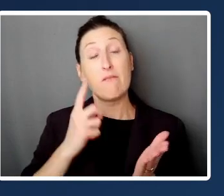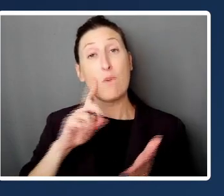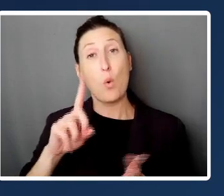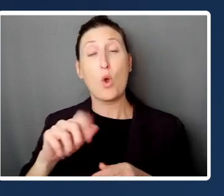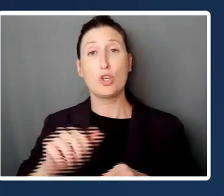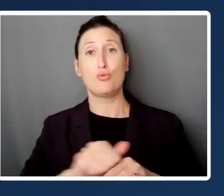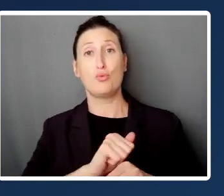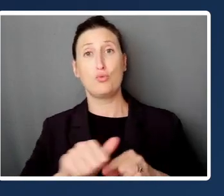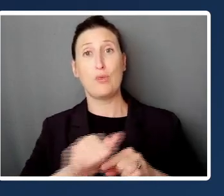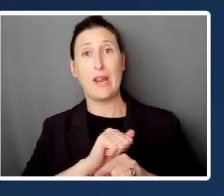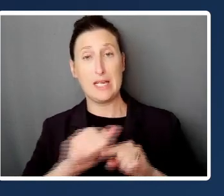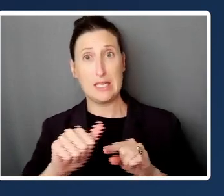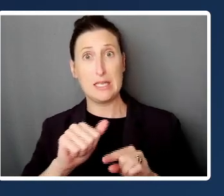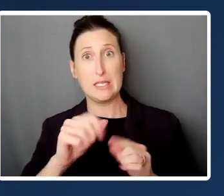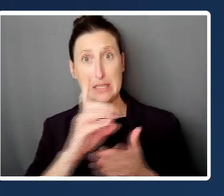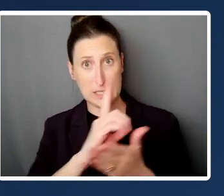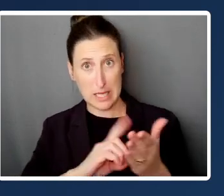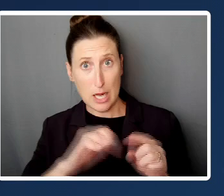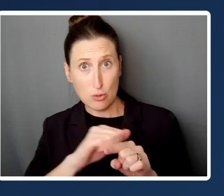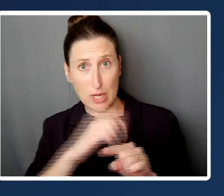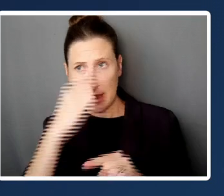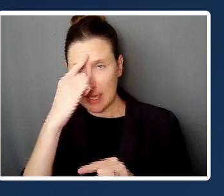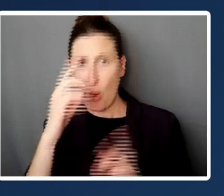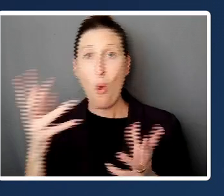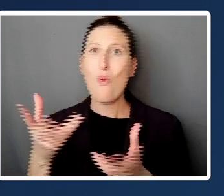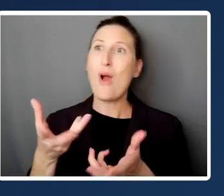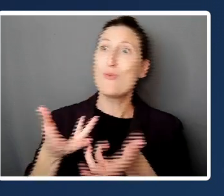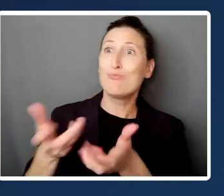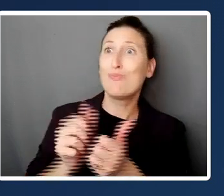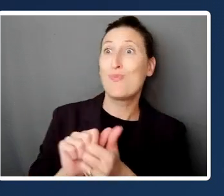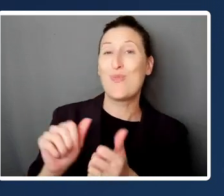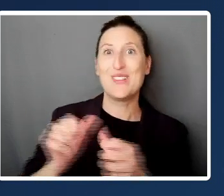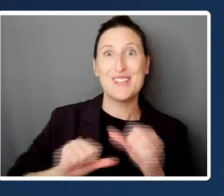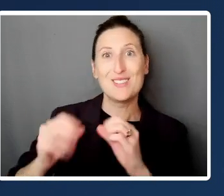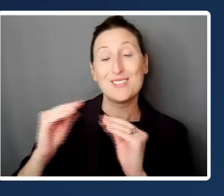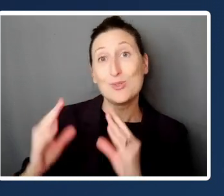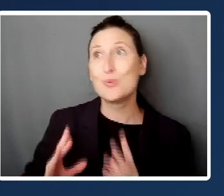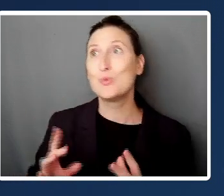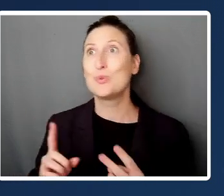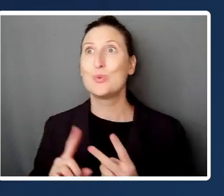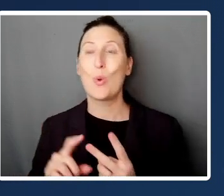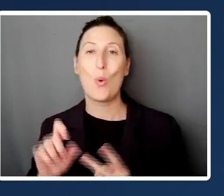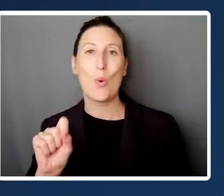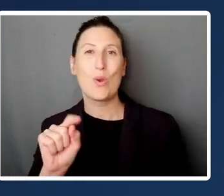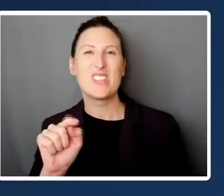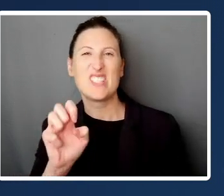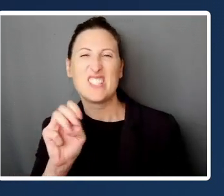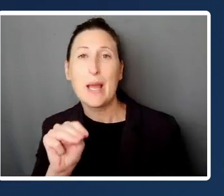I might collaborate with some science teachers or STEM teachers and do something like designing